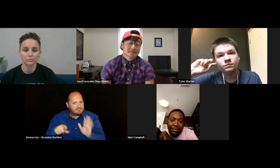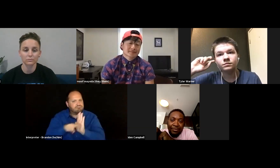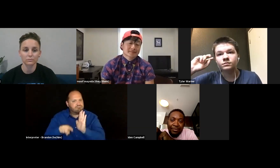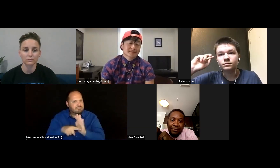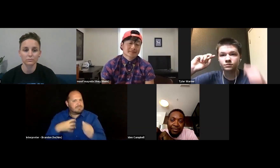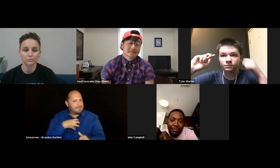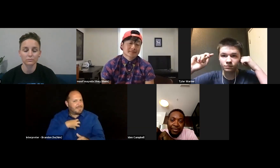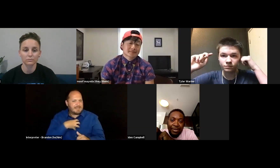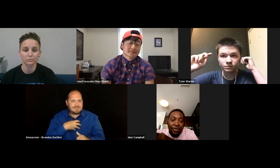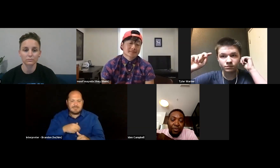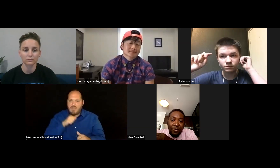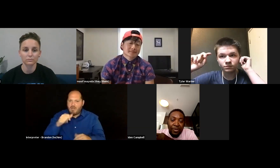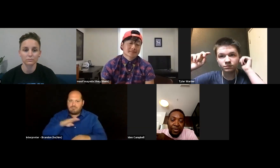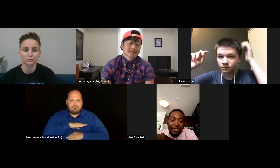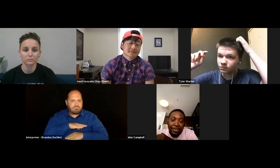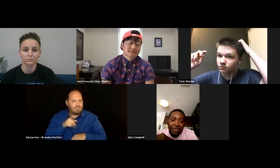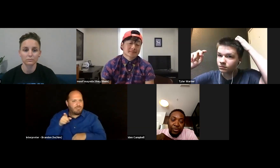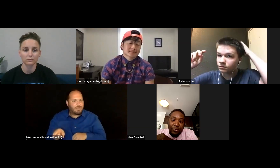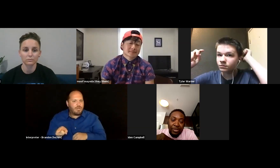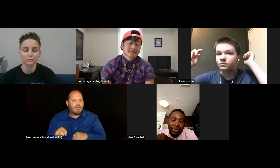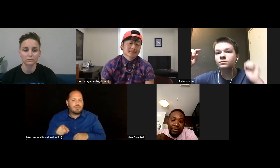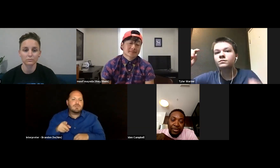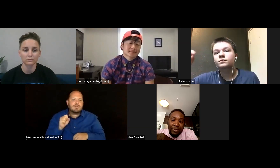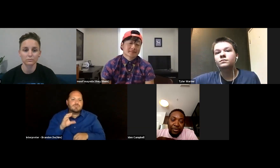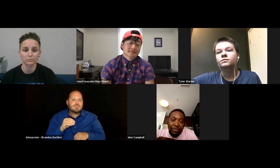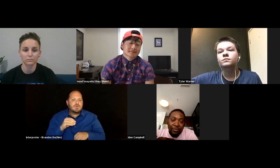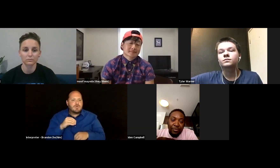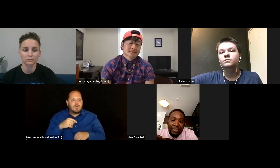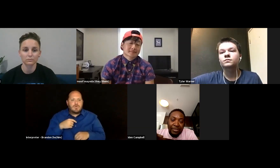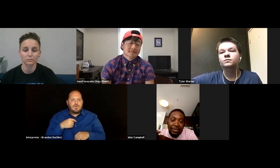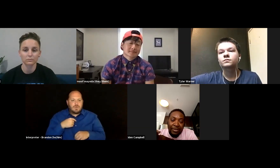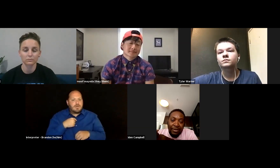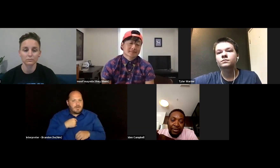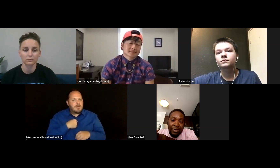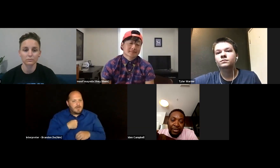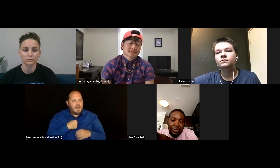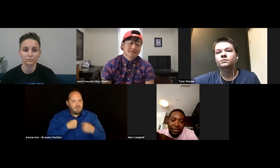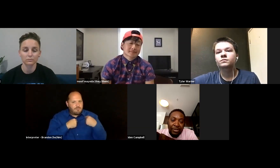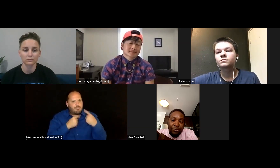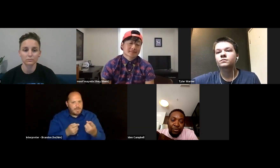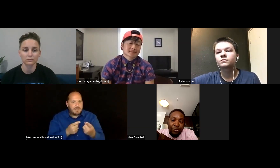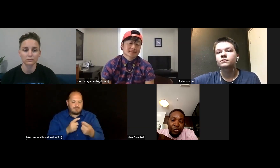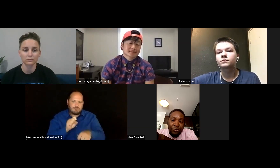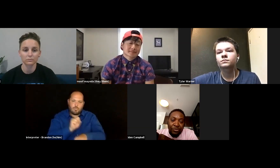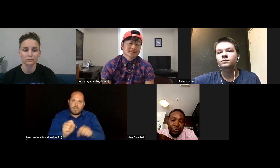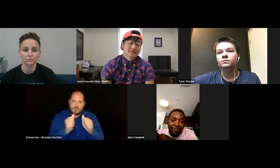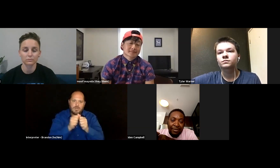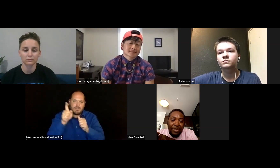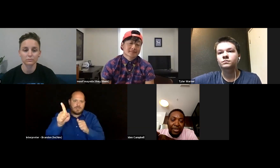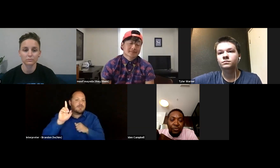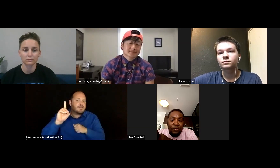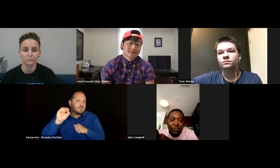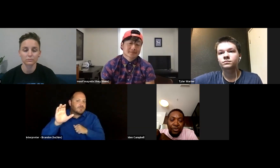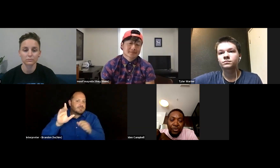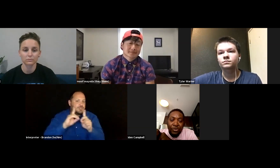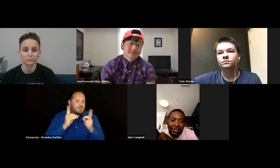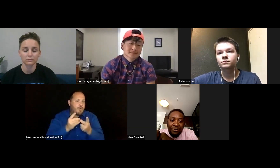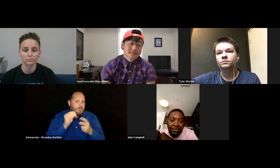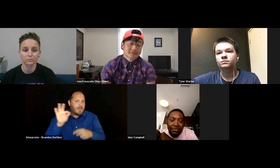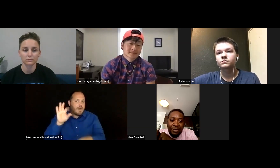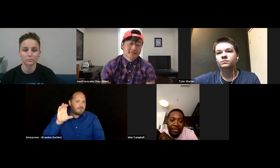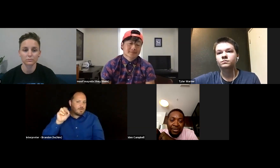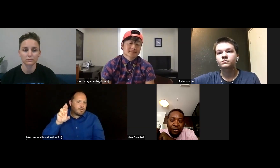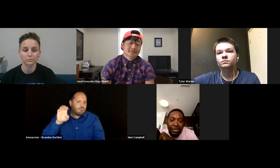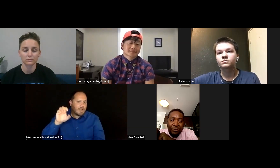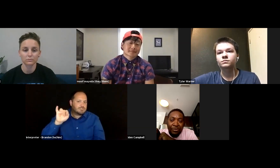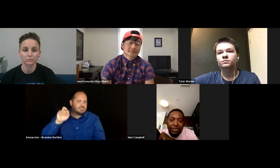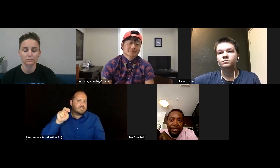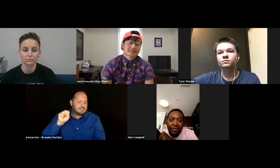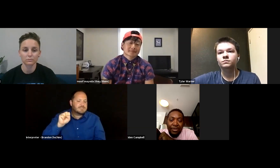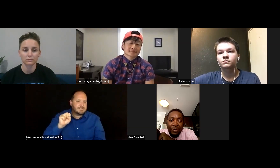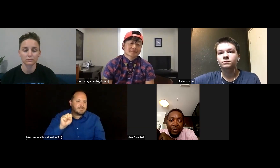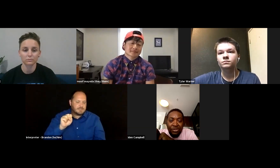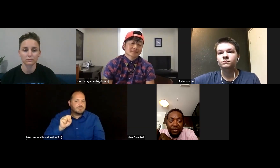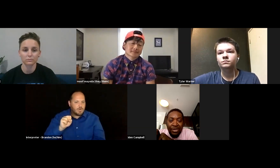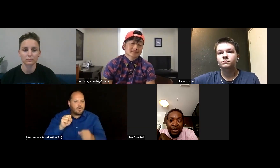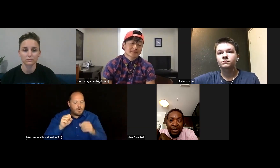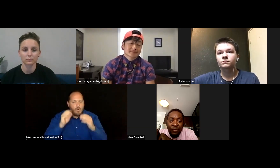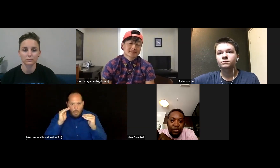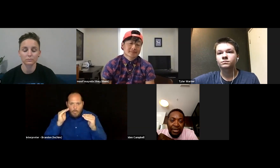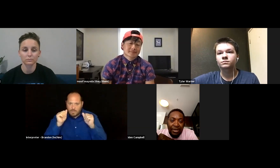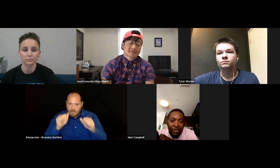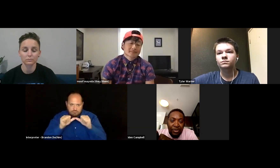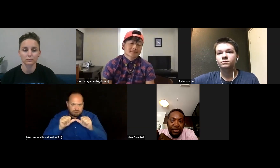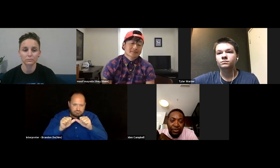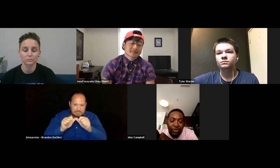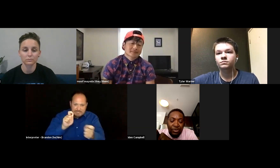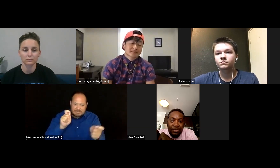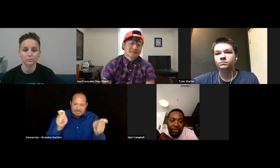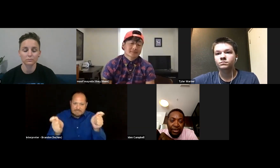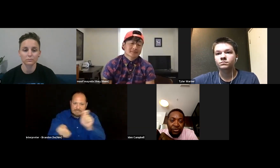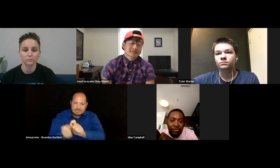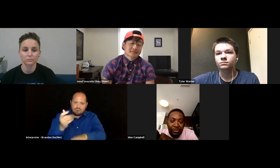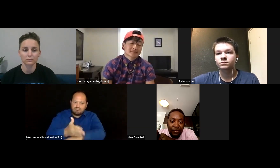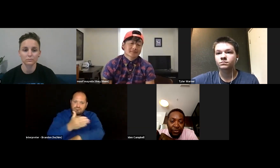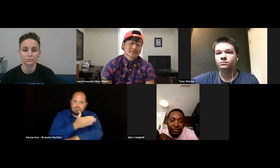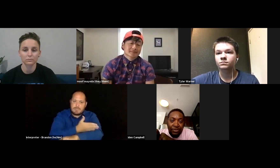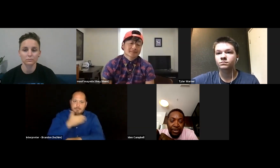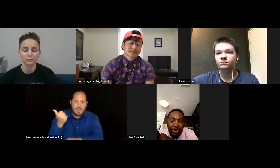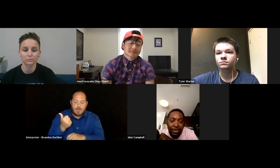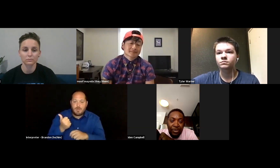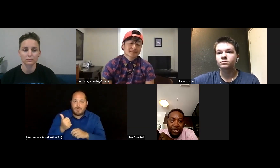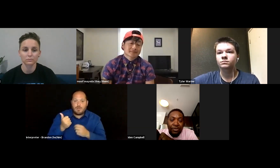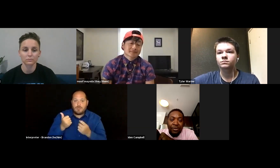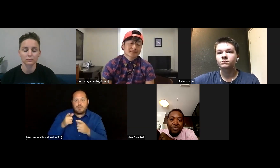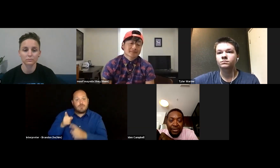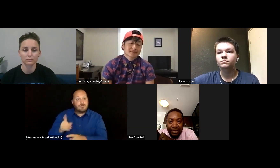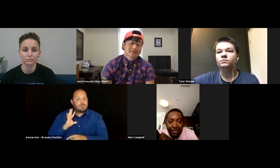While everyone thinks I'll offer my thoughts since I've put you